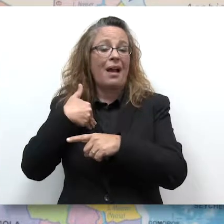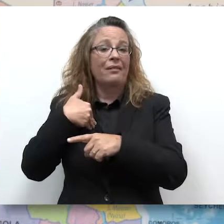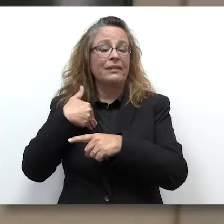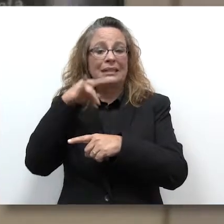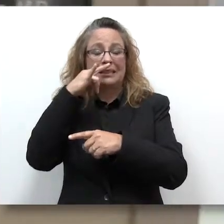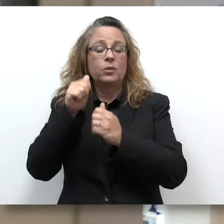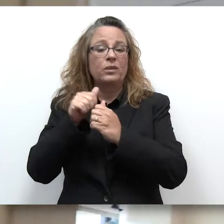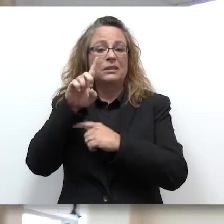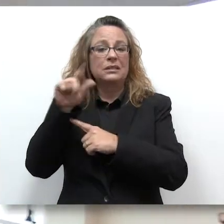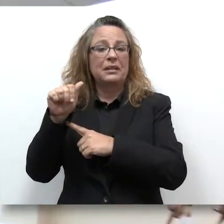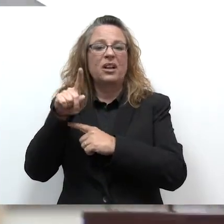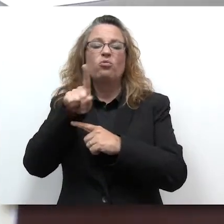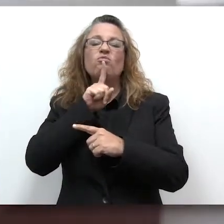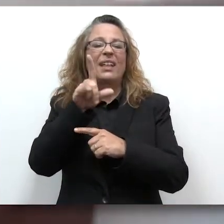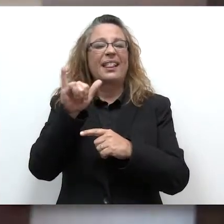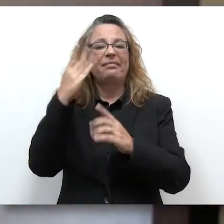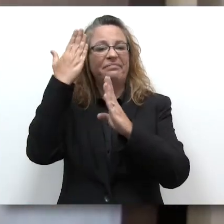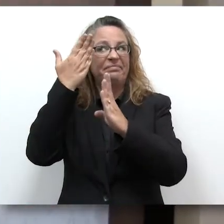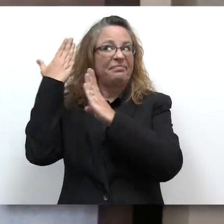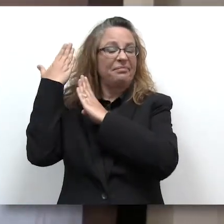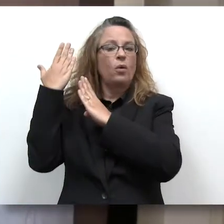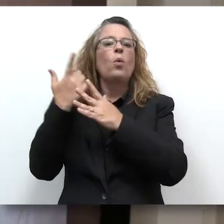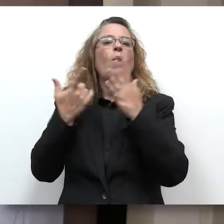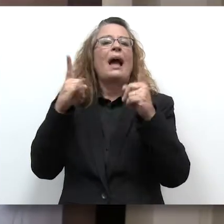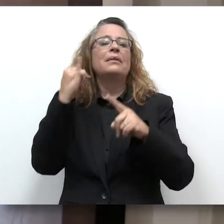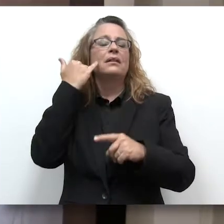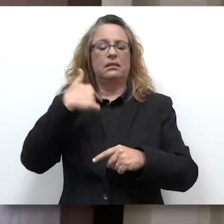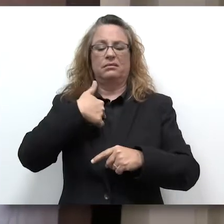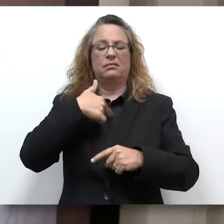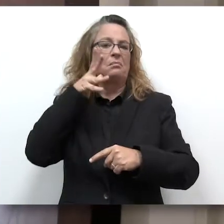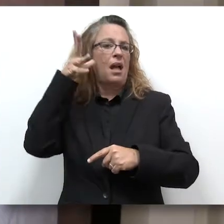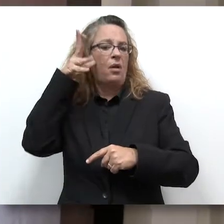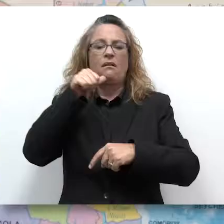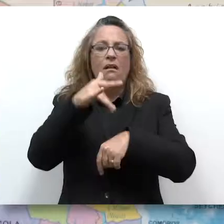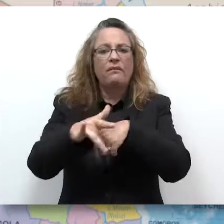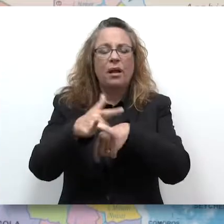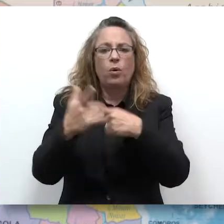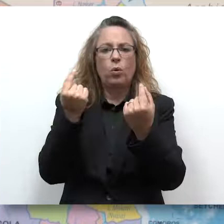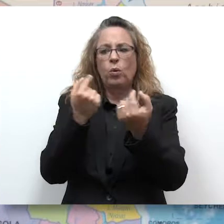just pushed to the back of their minds the idea of what happens when I'm not available. And again,